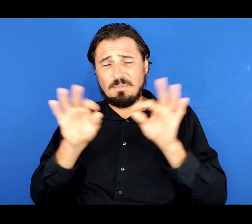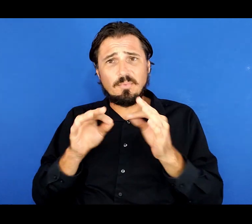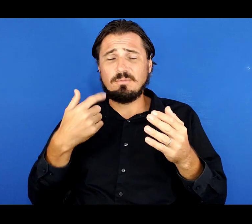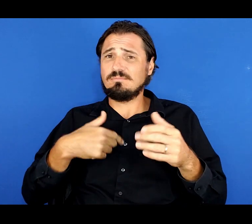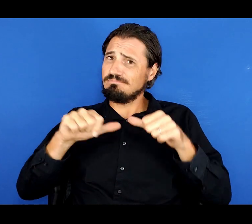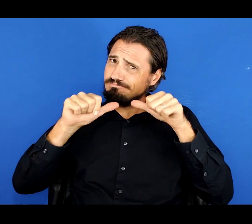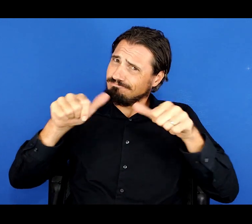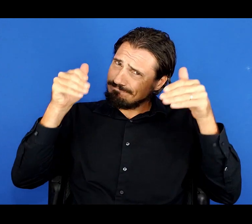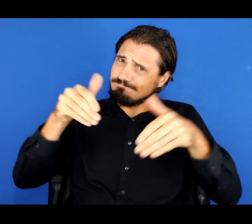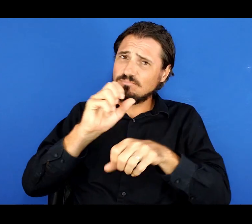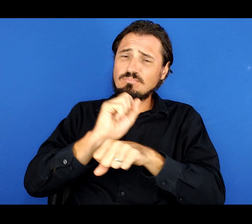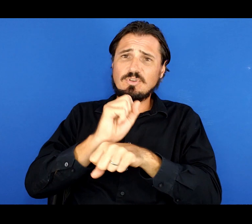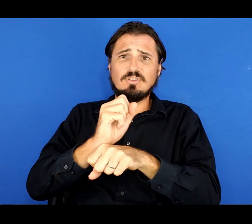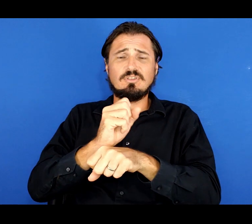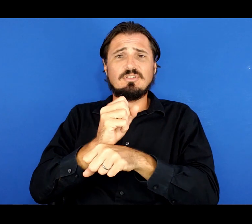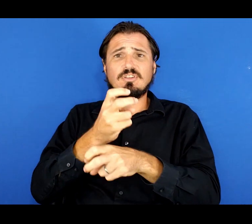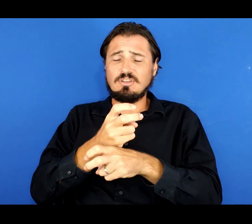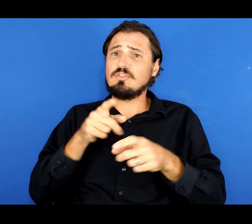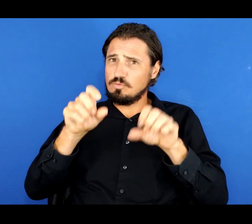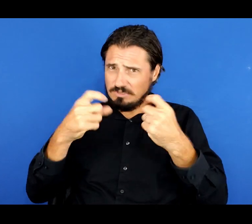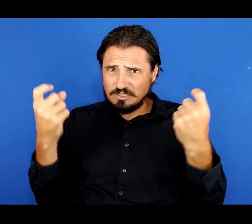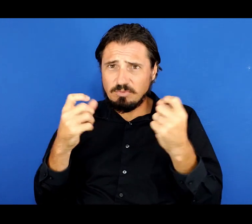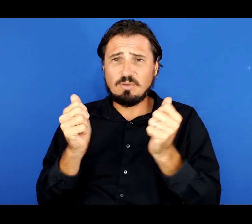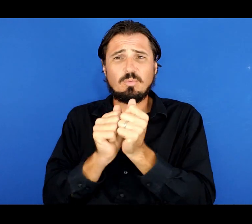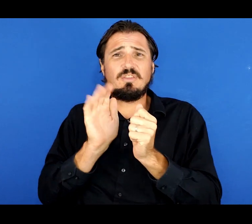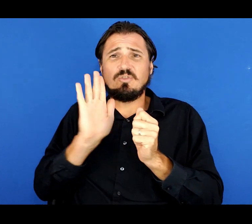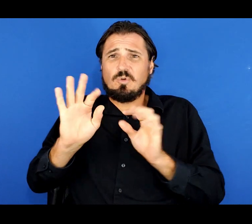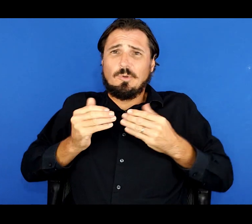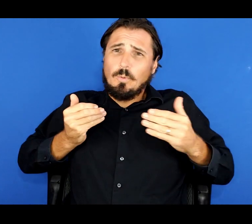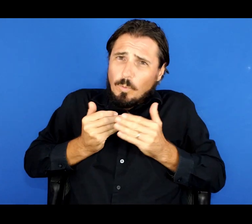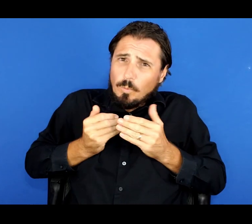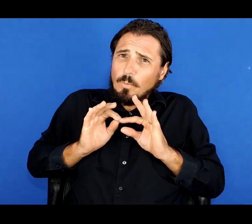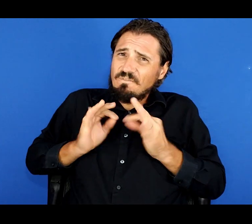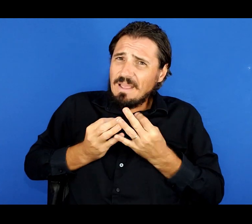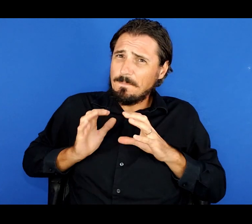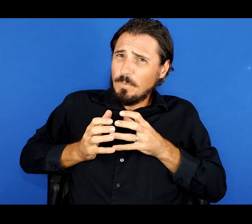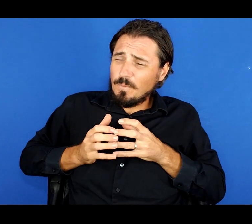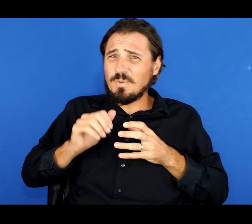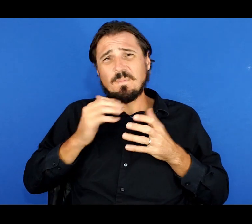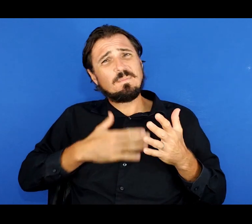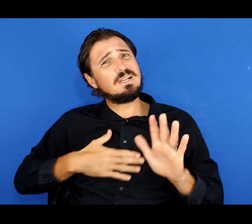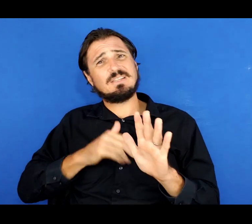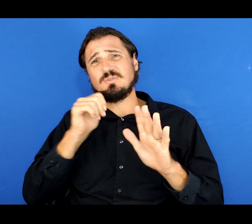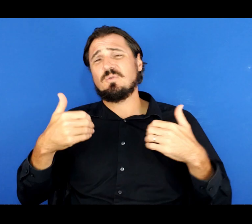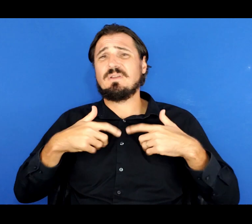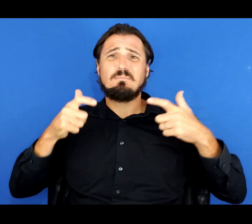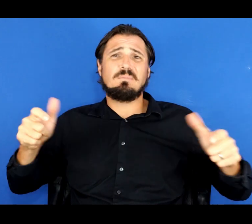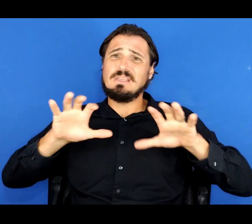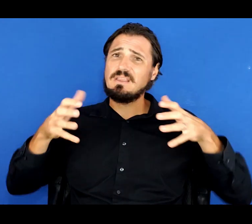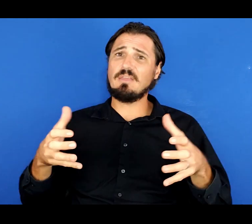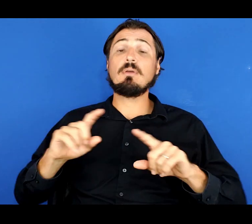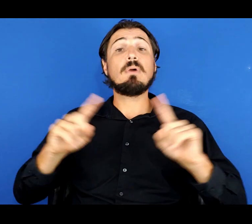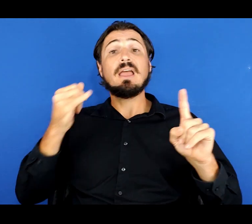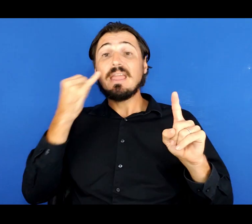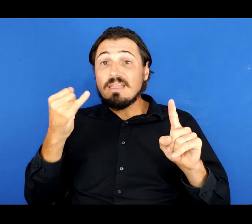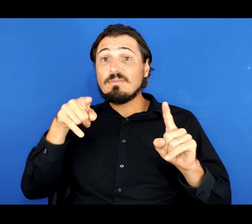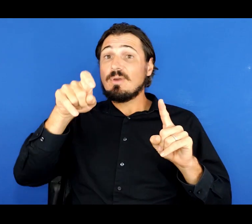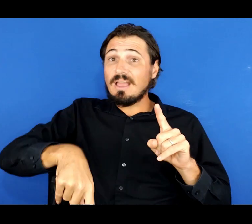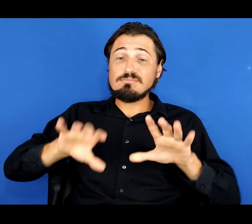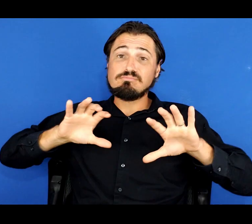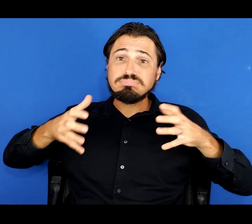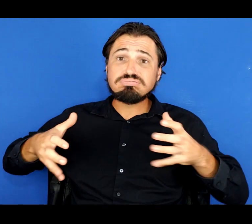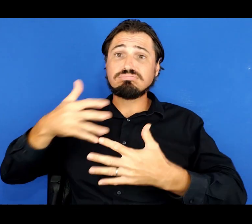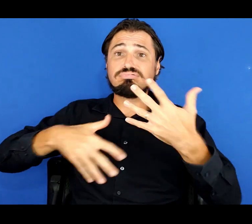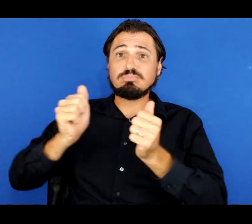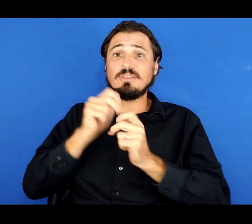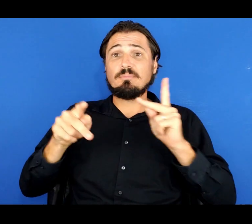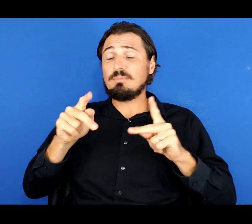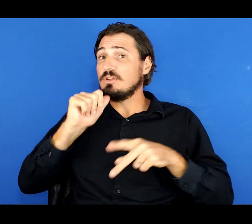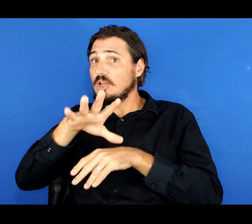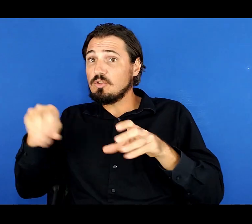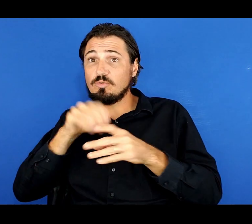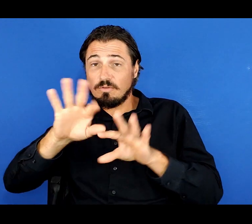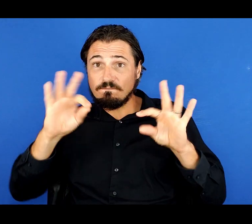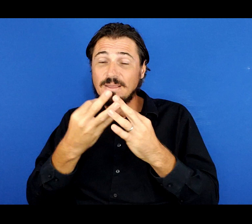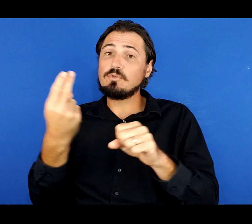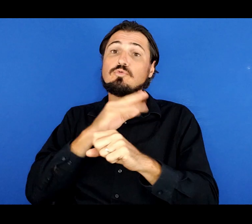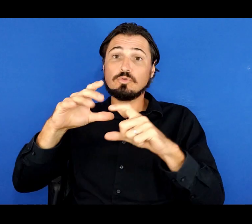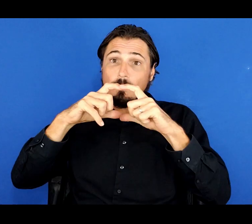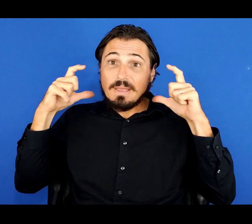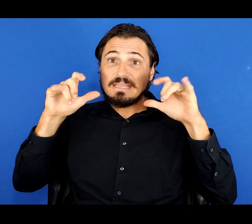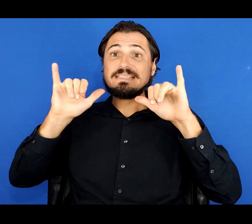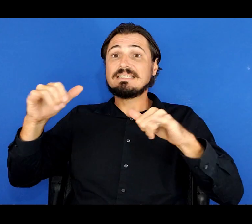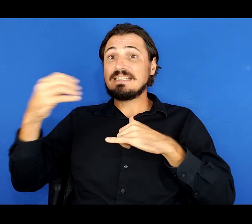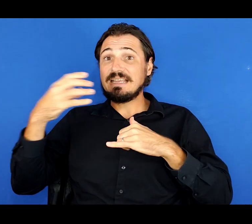Celebrate the Super Bowl at home with your immediate family. Avoid large gatherings. But if you must gather with others outside of your family, please wear your mask. Stay outdoors. And keep